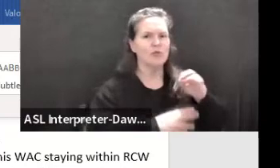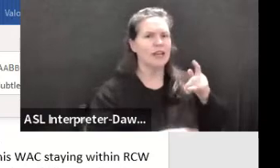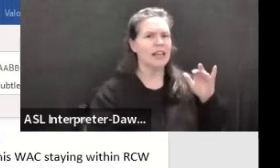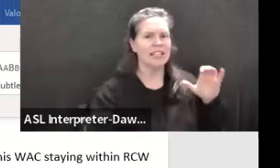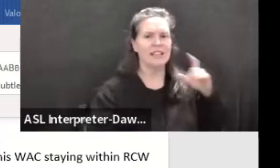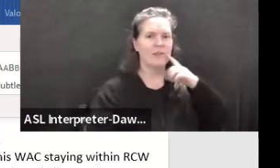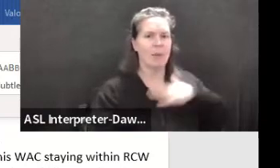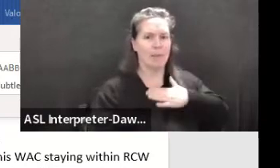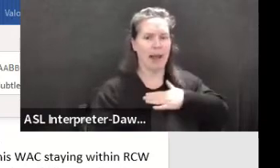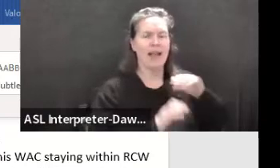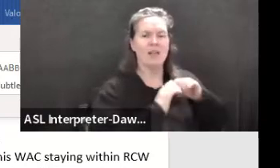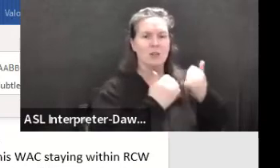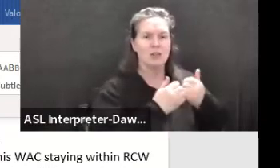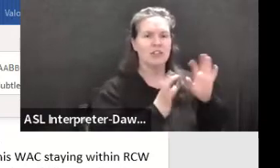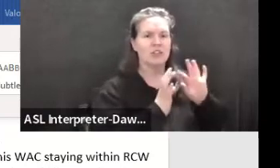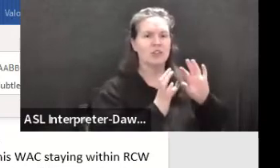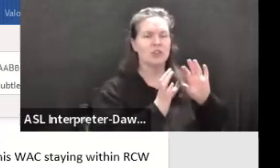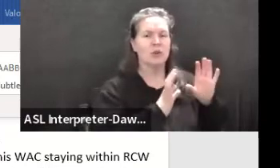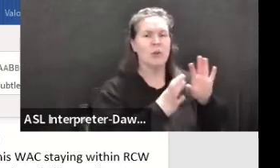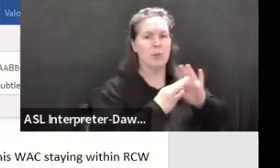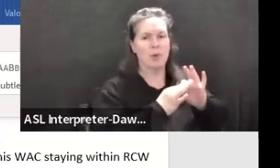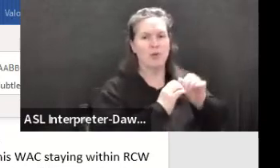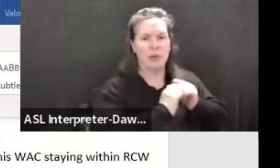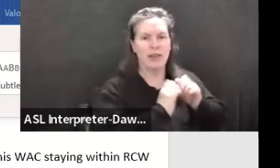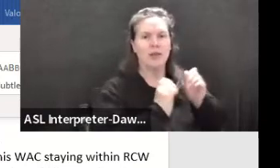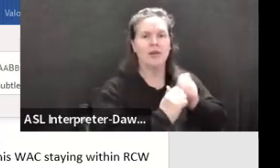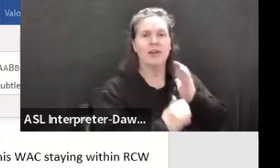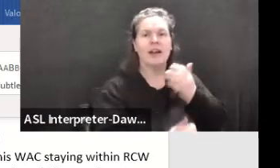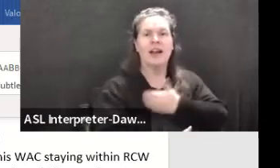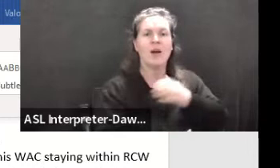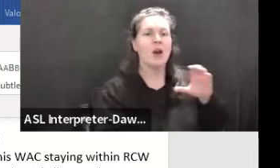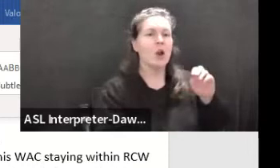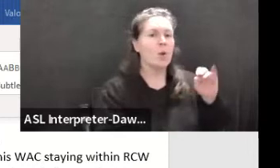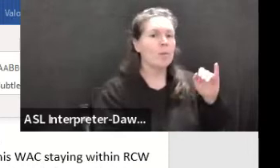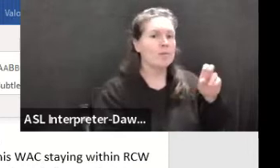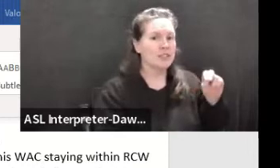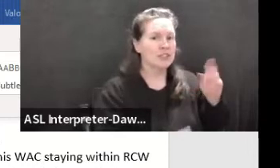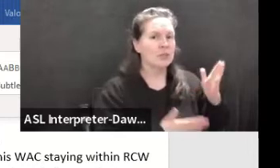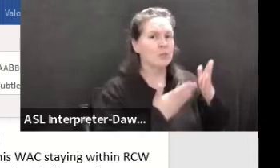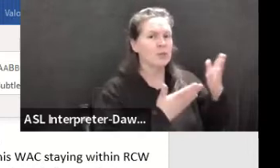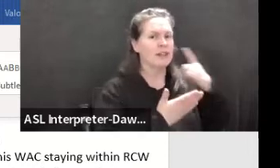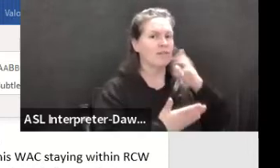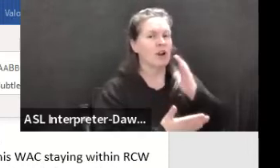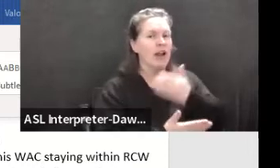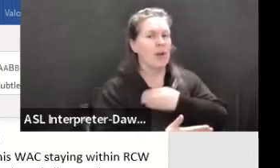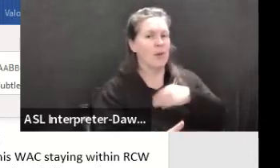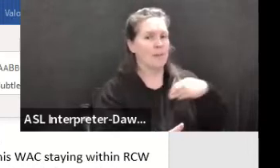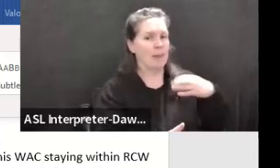to put together with our commission, to present to our members and their staff and their patients.